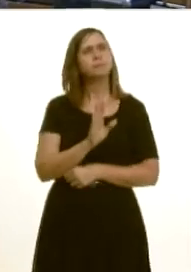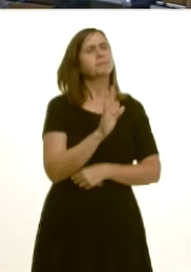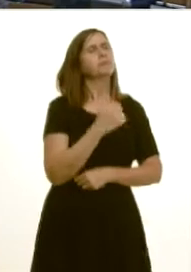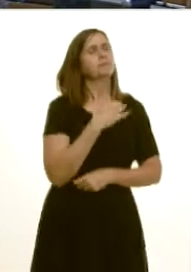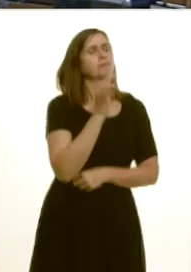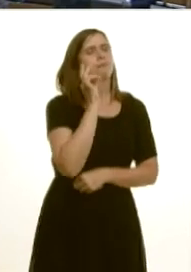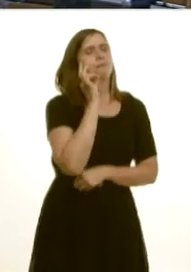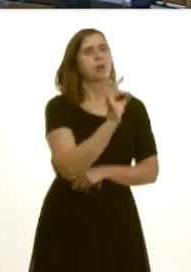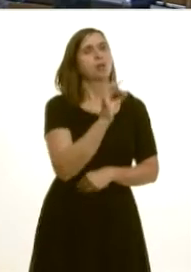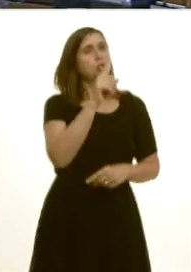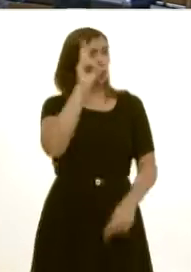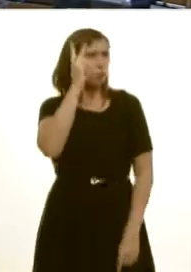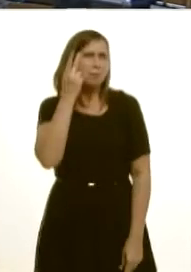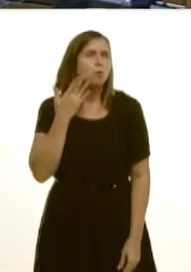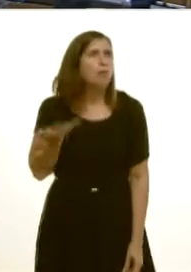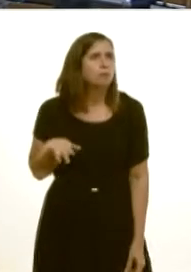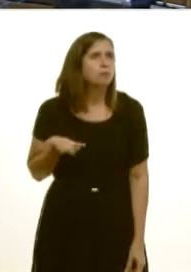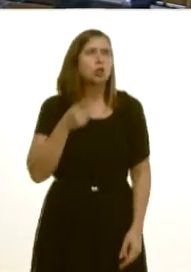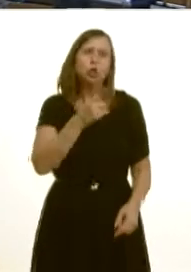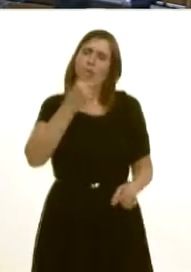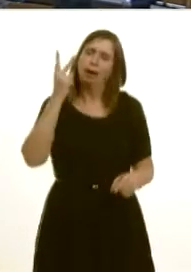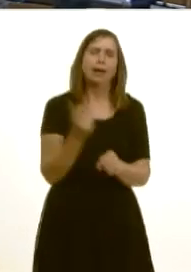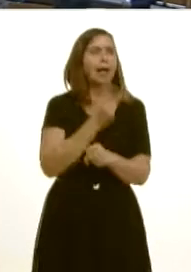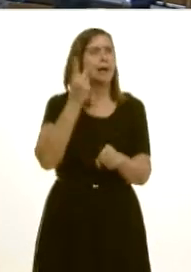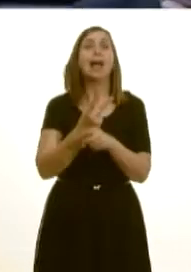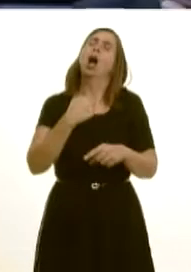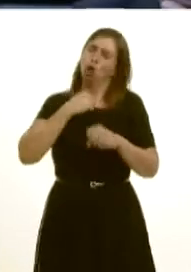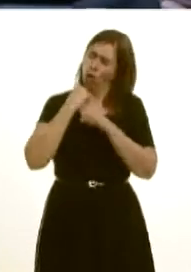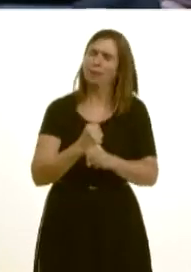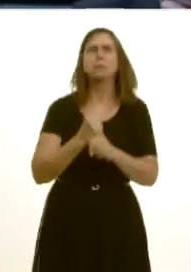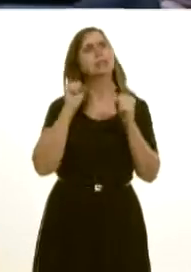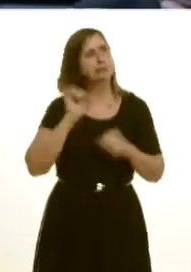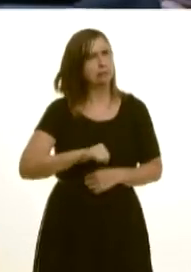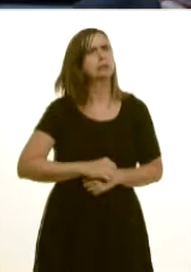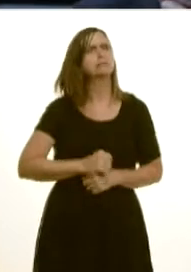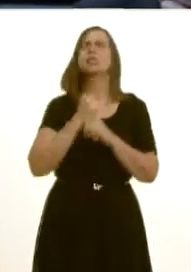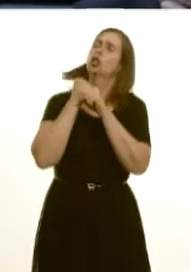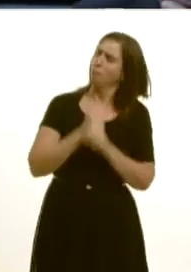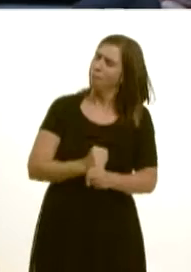when did you change your mind? You have repeatedly committed yourself and your Government to